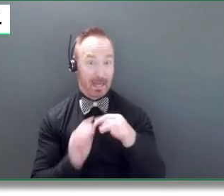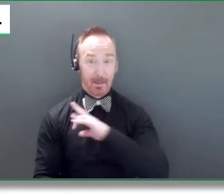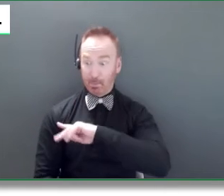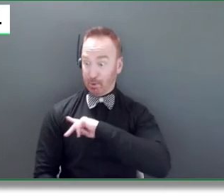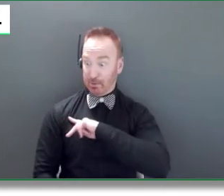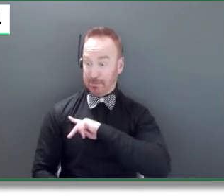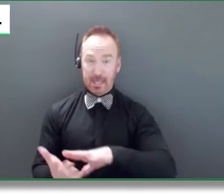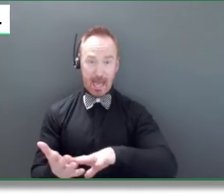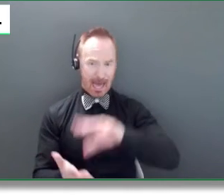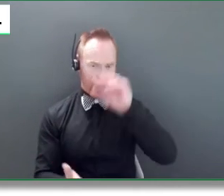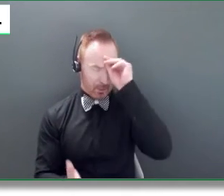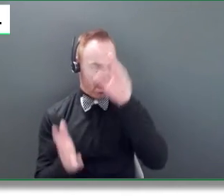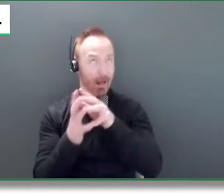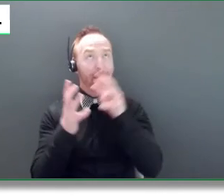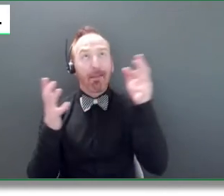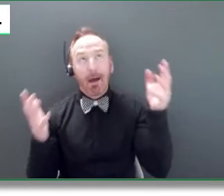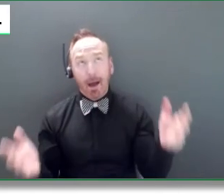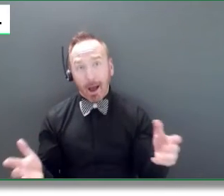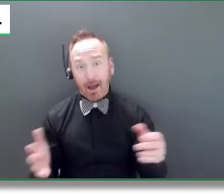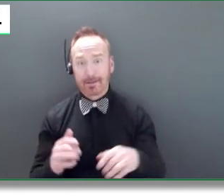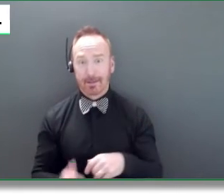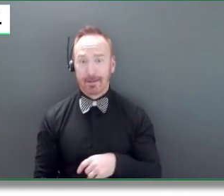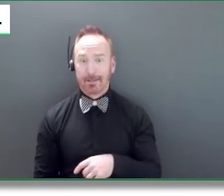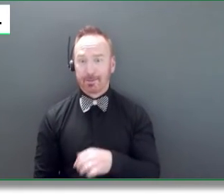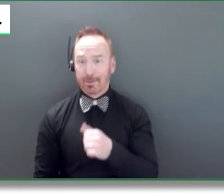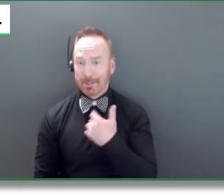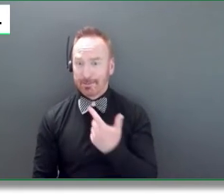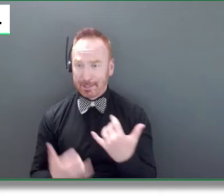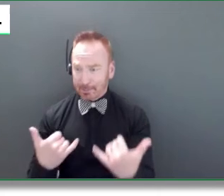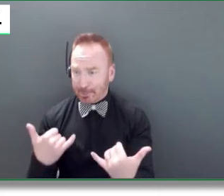few days. I'm I really just want to thank you